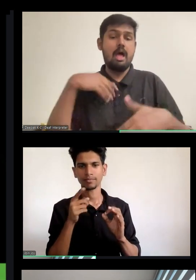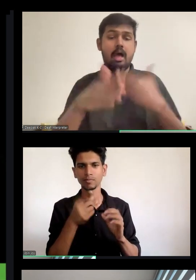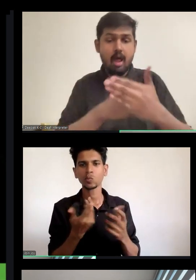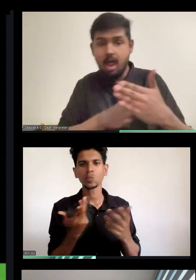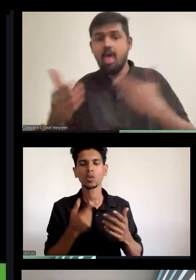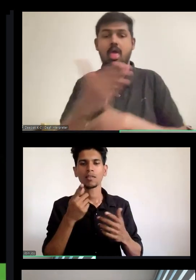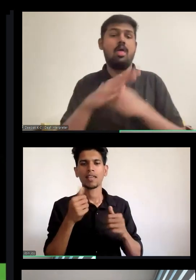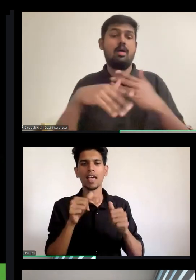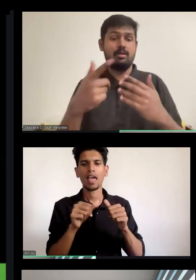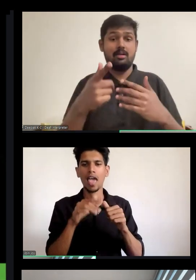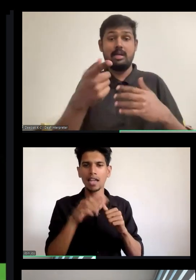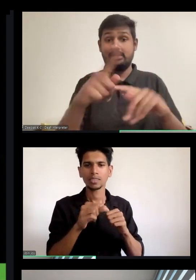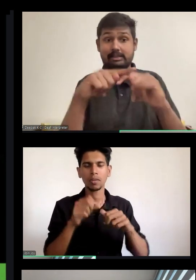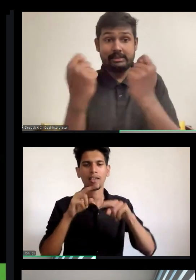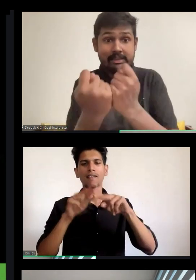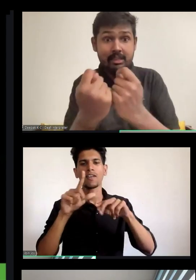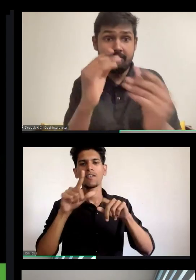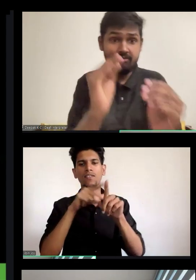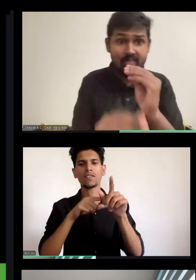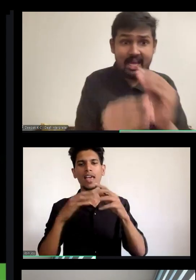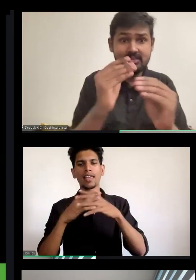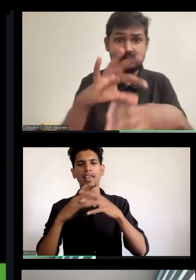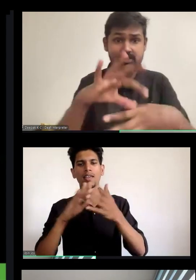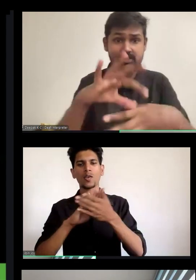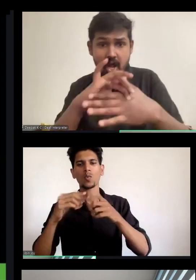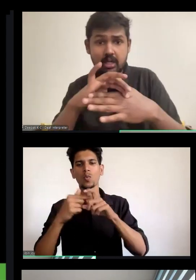A flywheel can store energy and it can keep moving by itself.